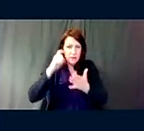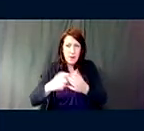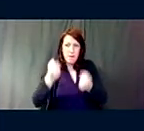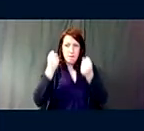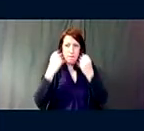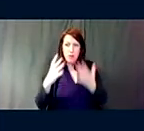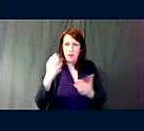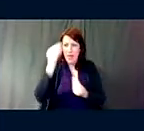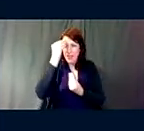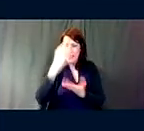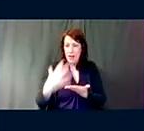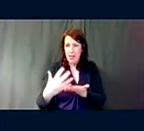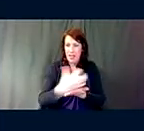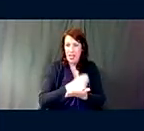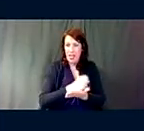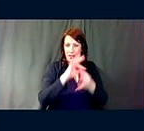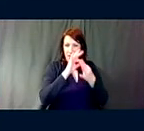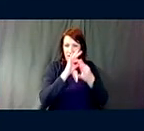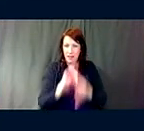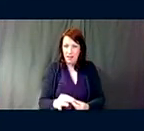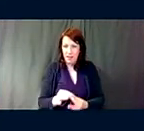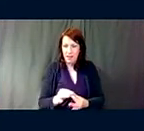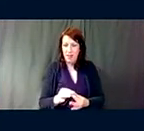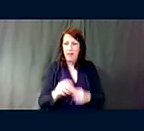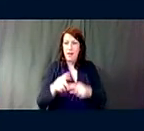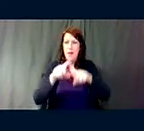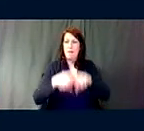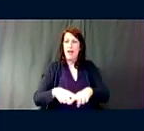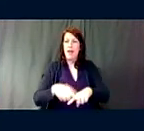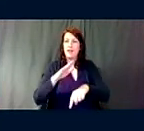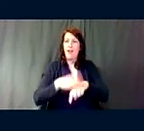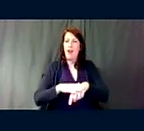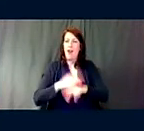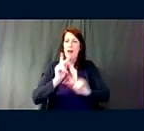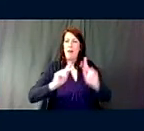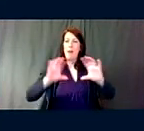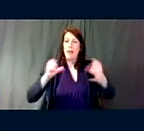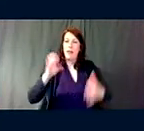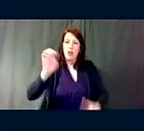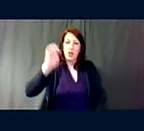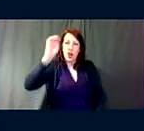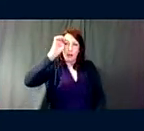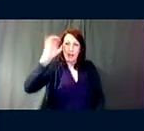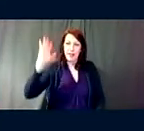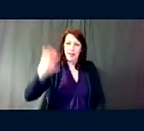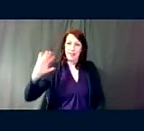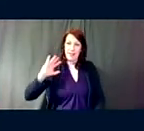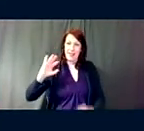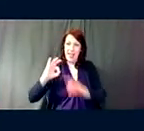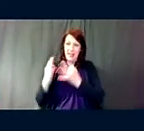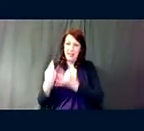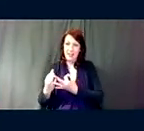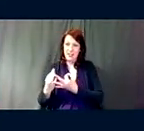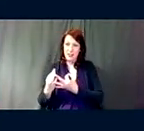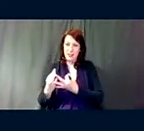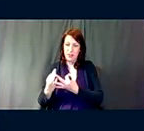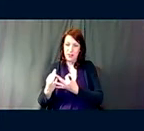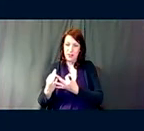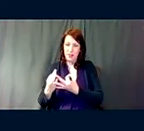THAT MUCH OF THE DATA THAT'S COLLECTED IS BASED ON POPULATIONS OF EUROPEAN ANCESTRY. AND ONE THINKS WE CAN JUST GRAB